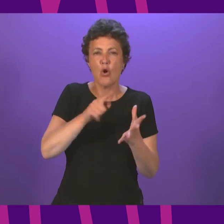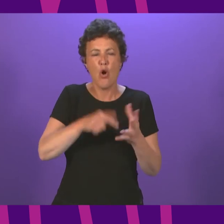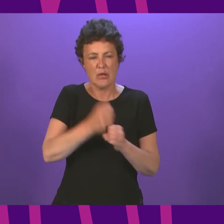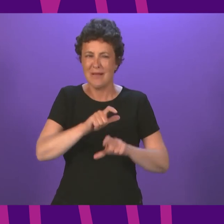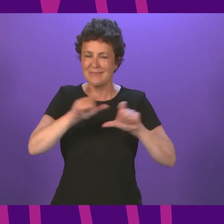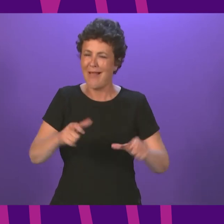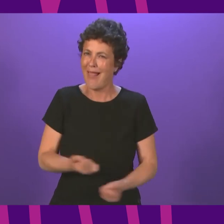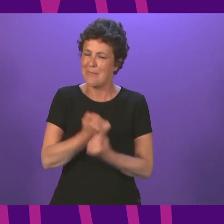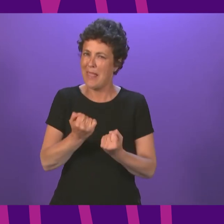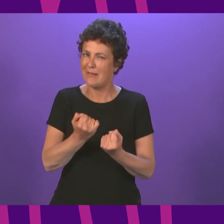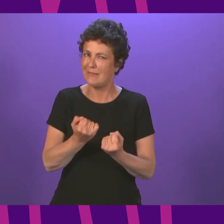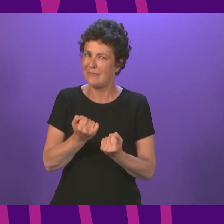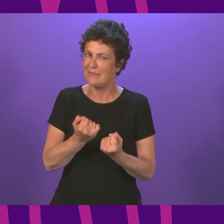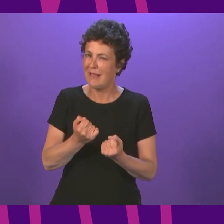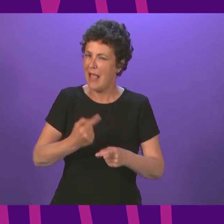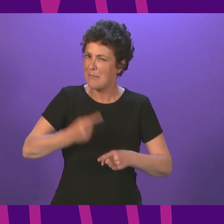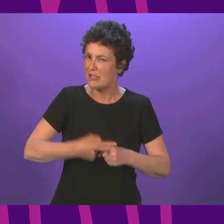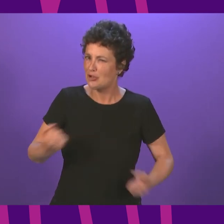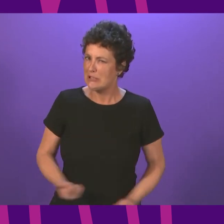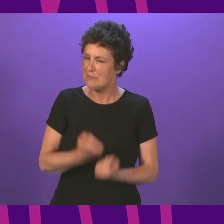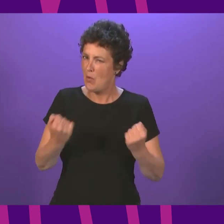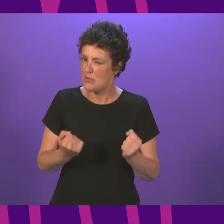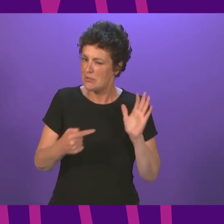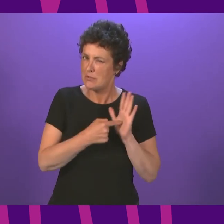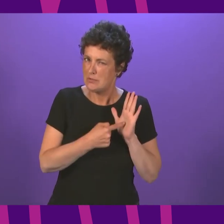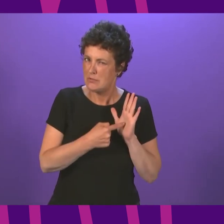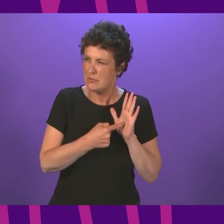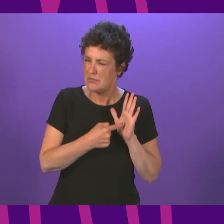providing information to the Parliament in advance of decisions being made were also